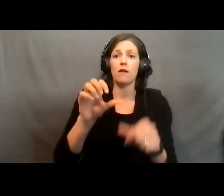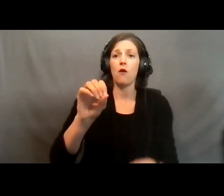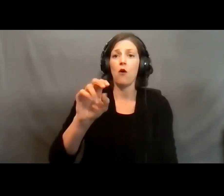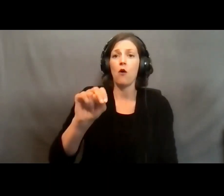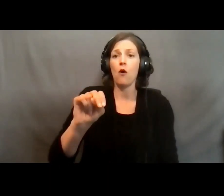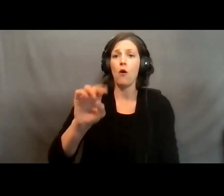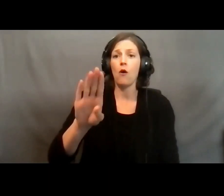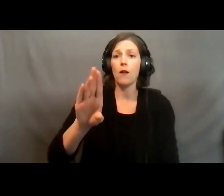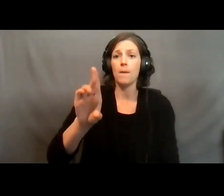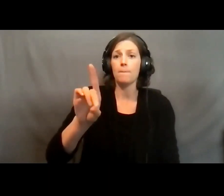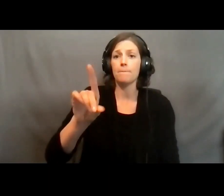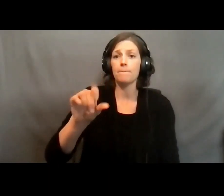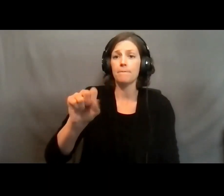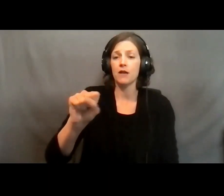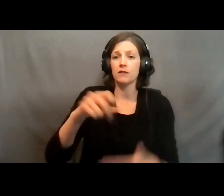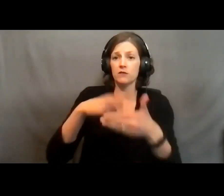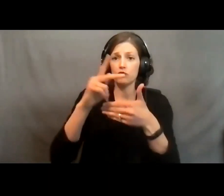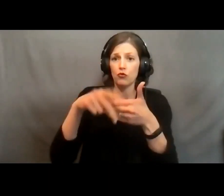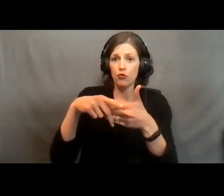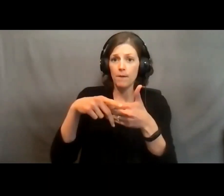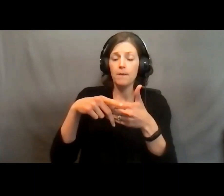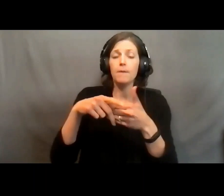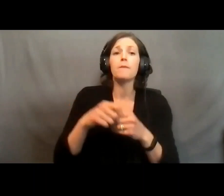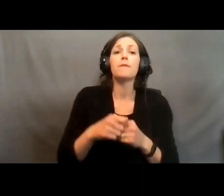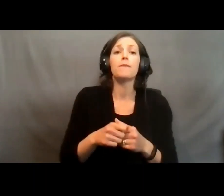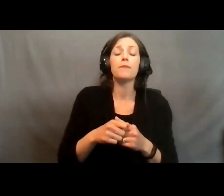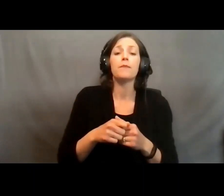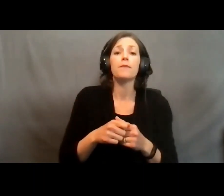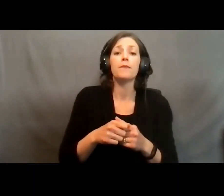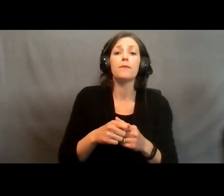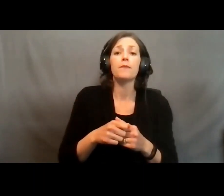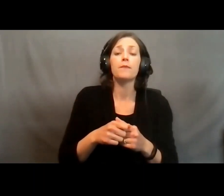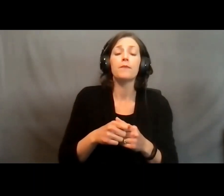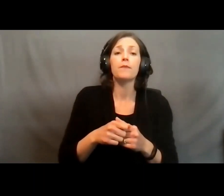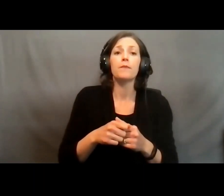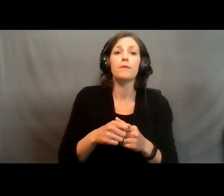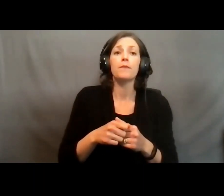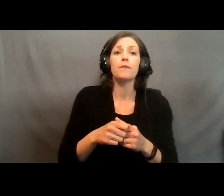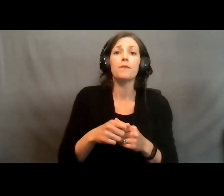13:31:39 We have been expanding 13:31:44 our